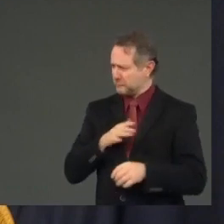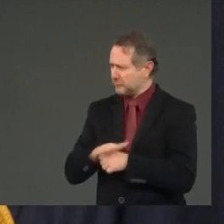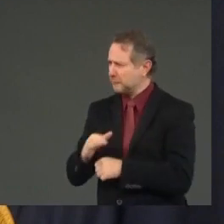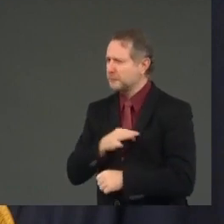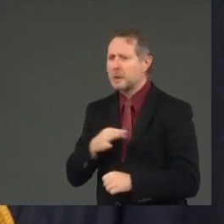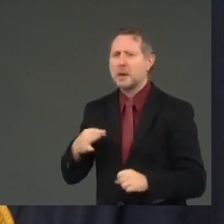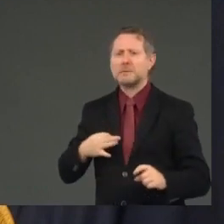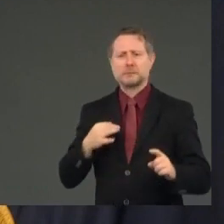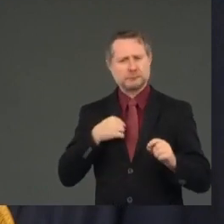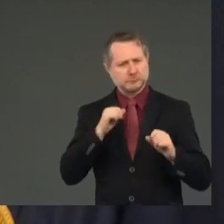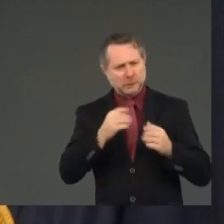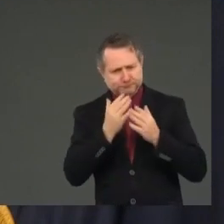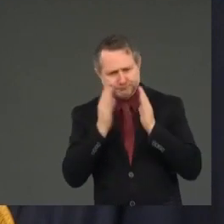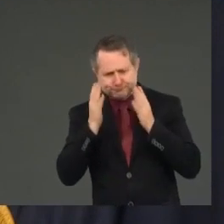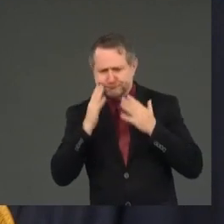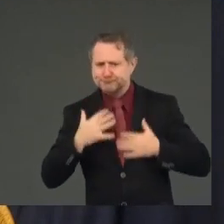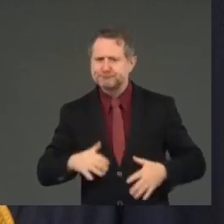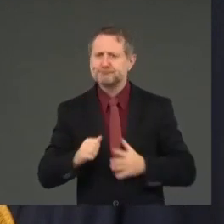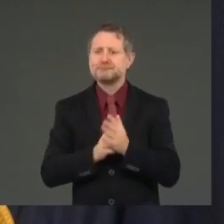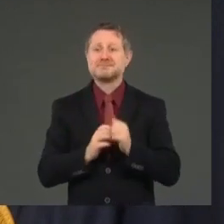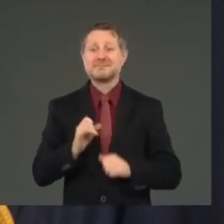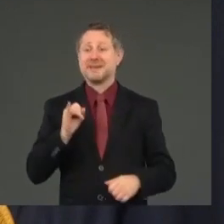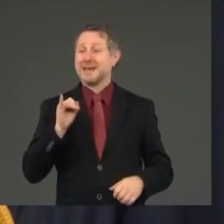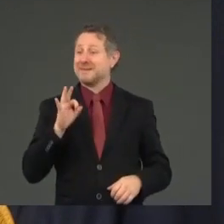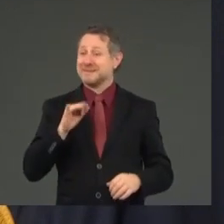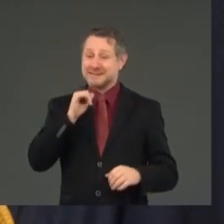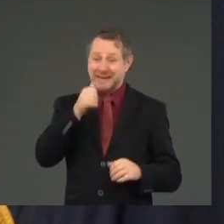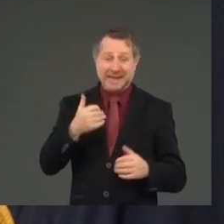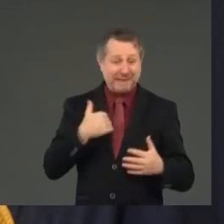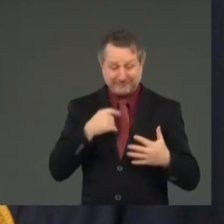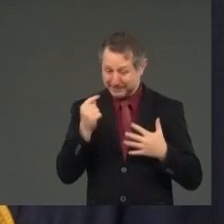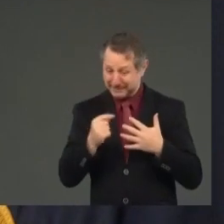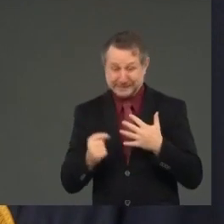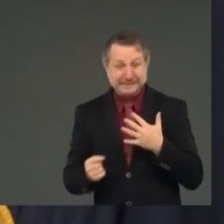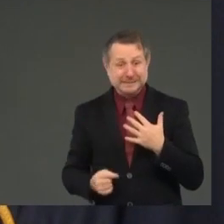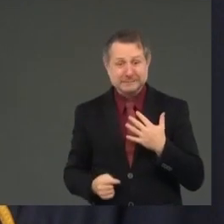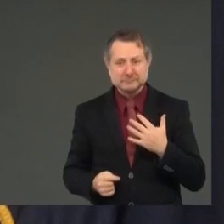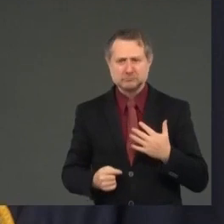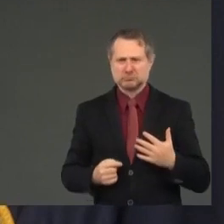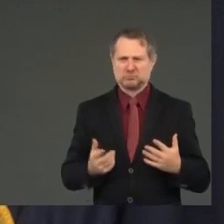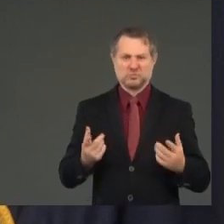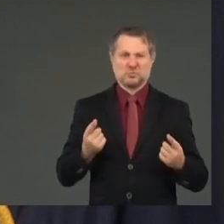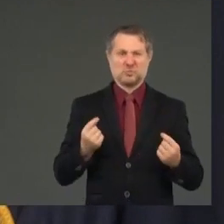I CAN ISOLATE, I HAVE THE RIGHT